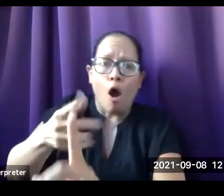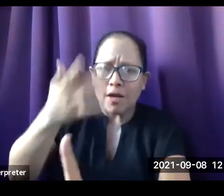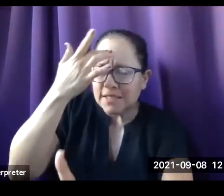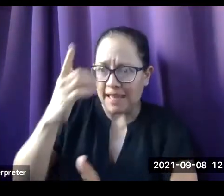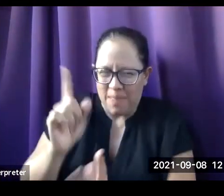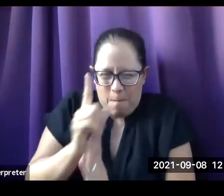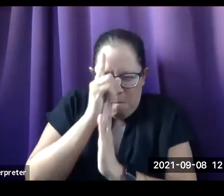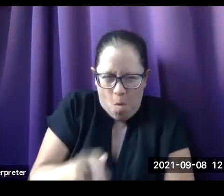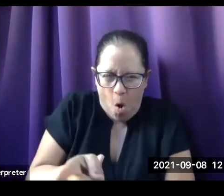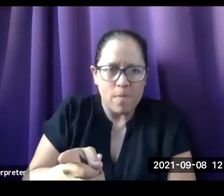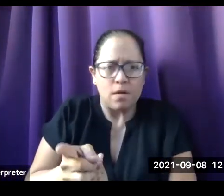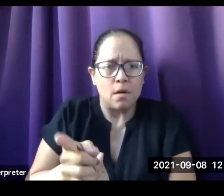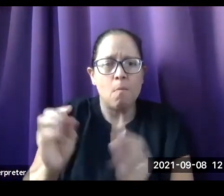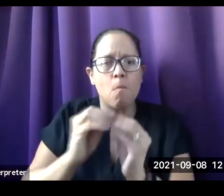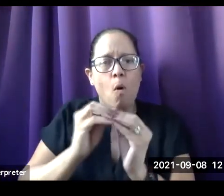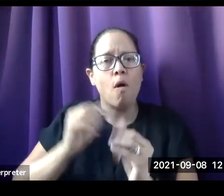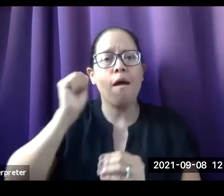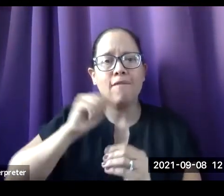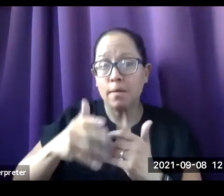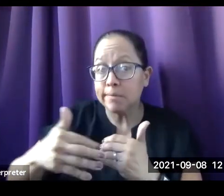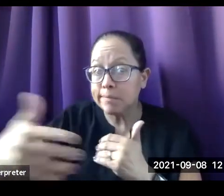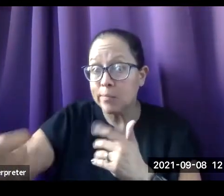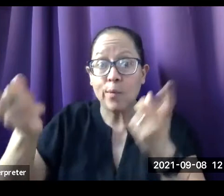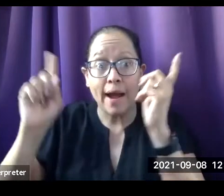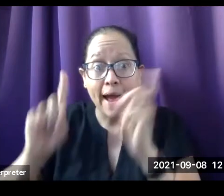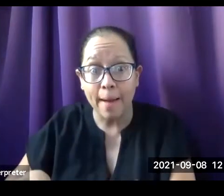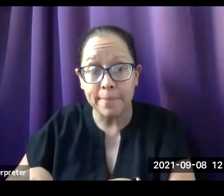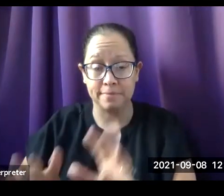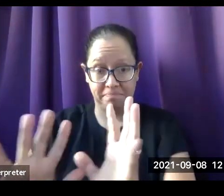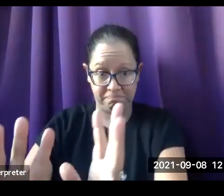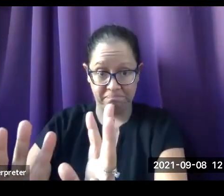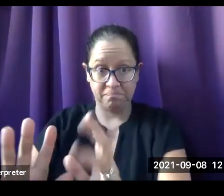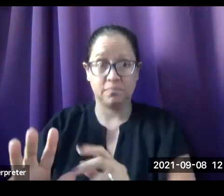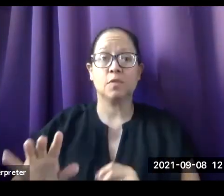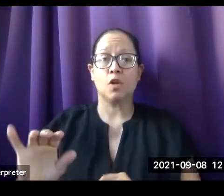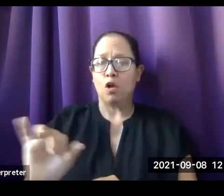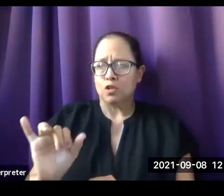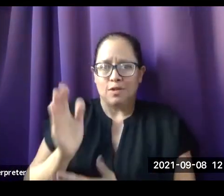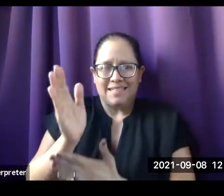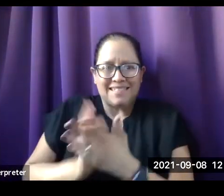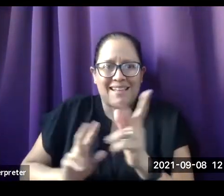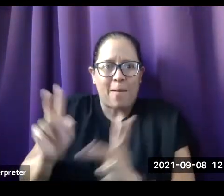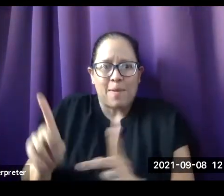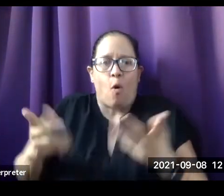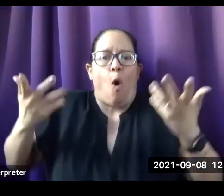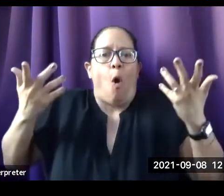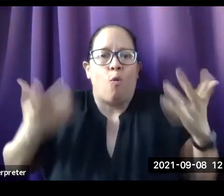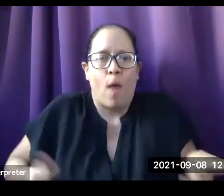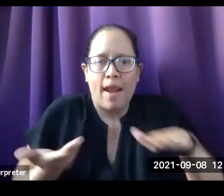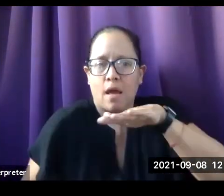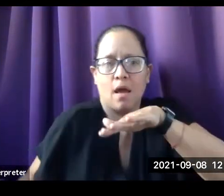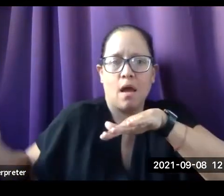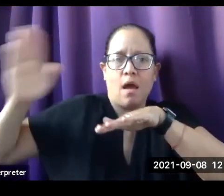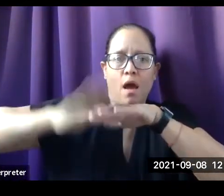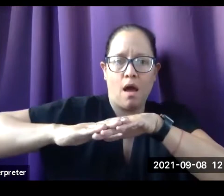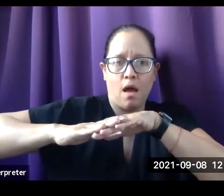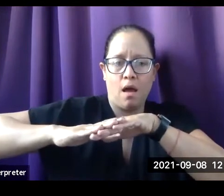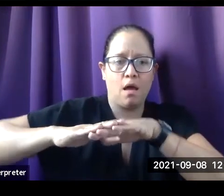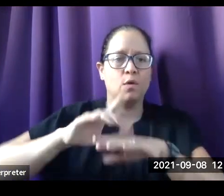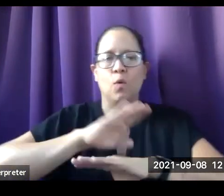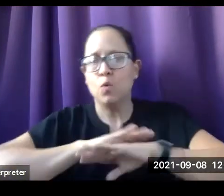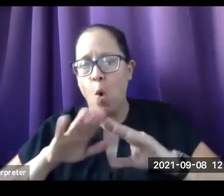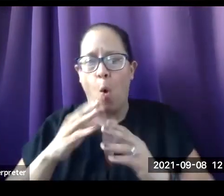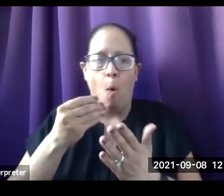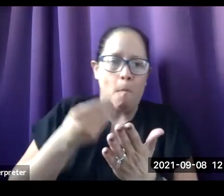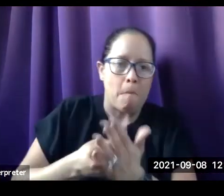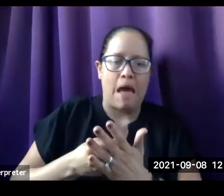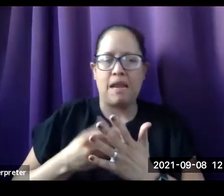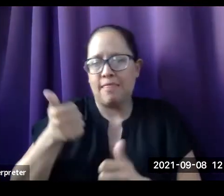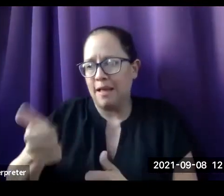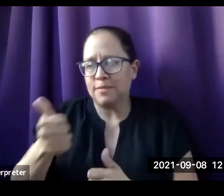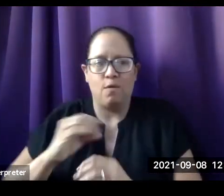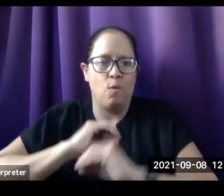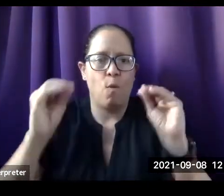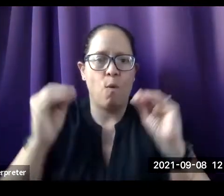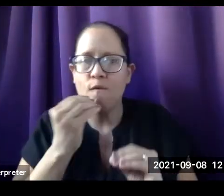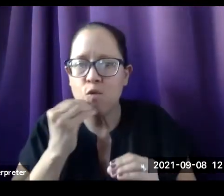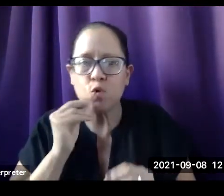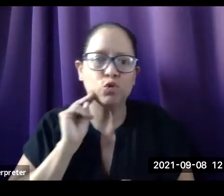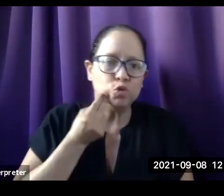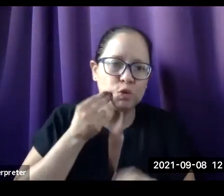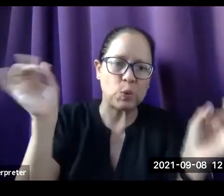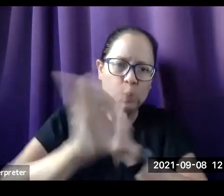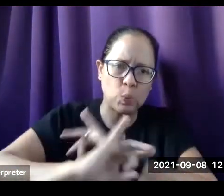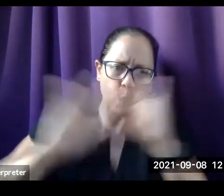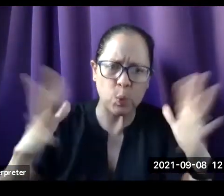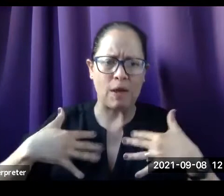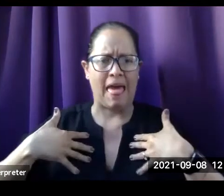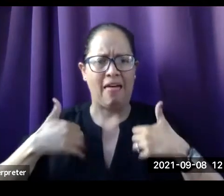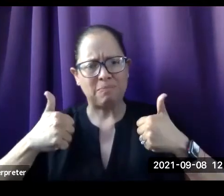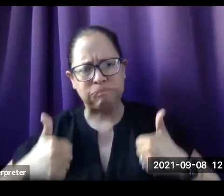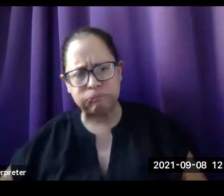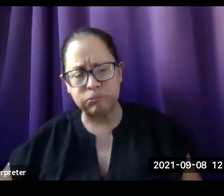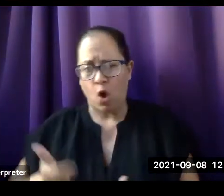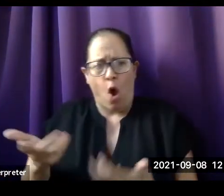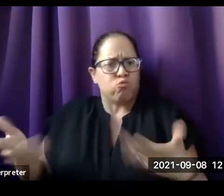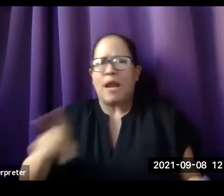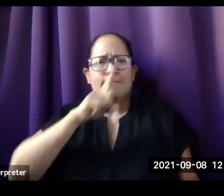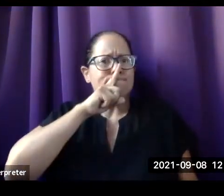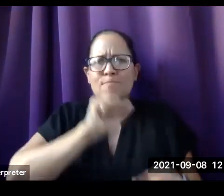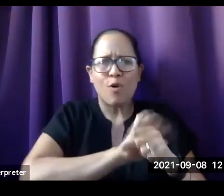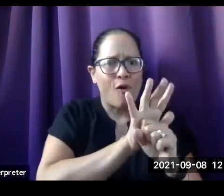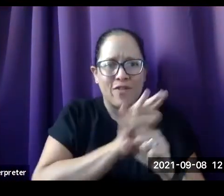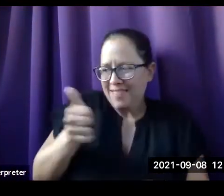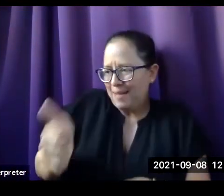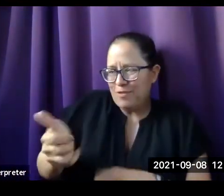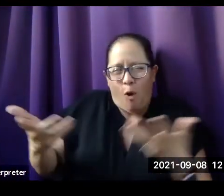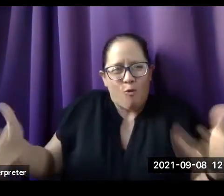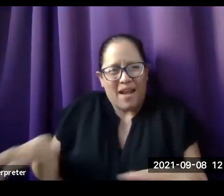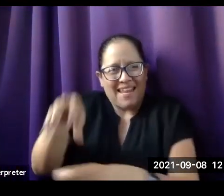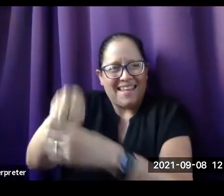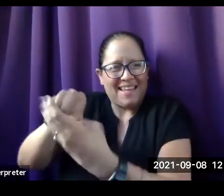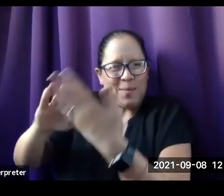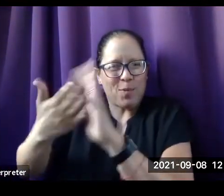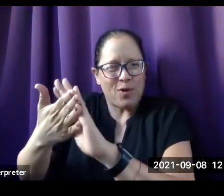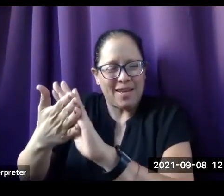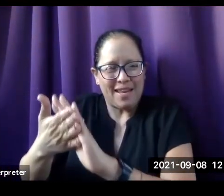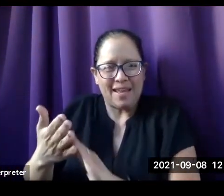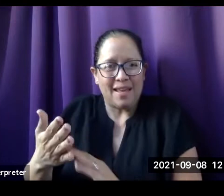can they intervene, for people who are chronically under for undernourished are chronically marginalized by systems of oppression that are effectively, the, the recipients of all these entities that literally don't see them because they're not paying